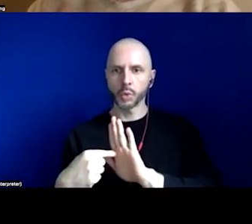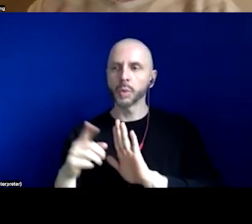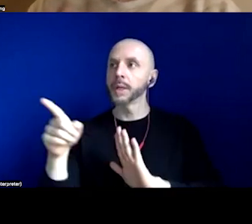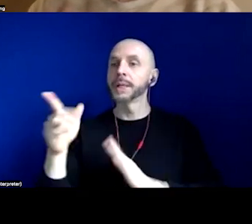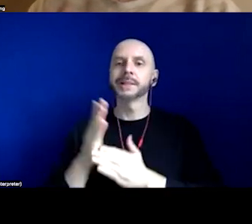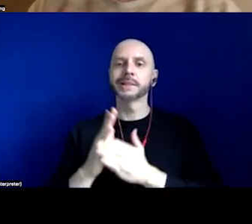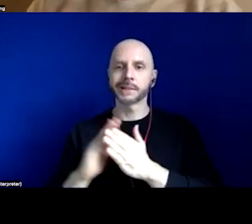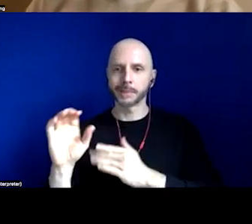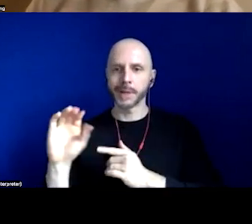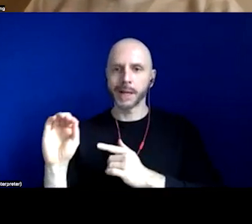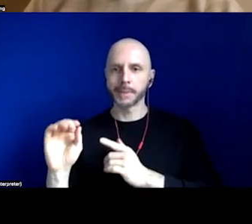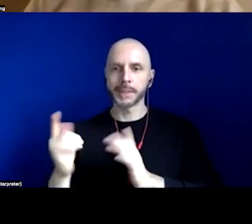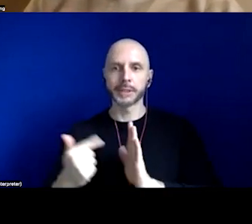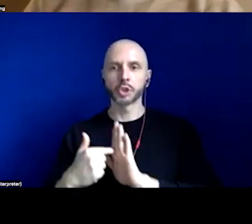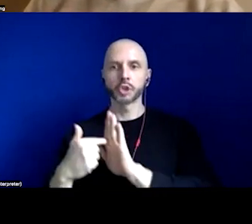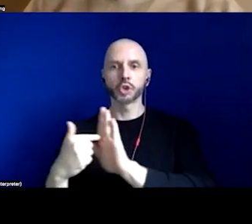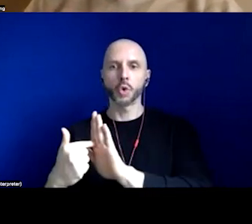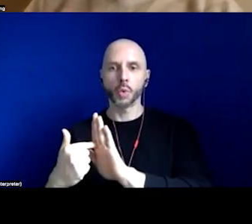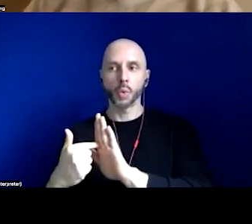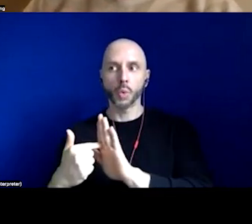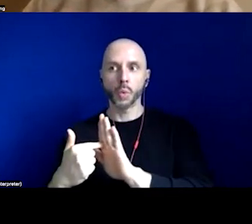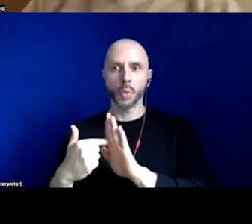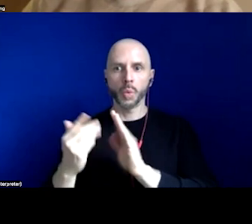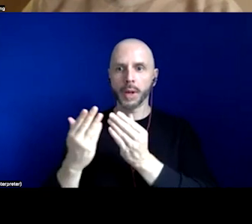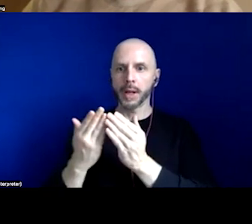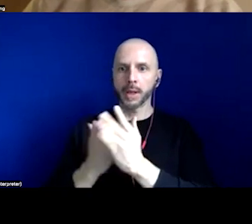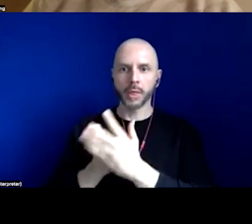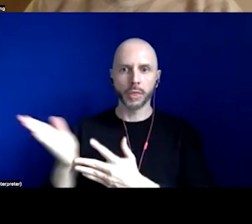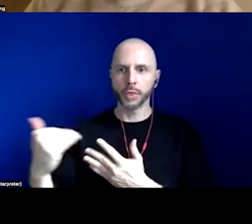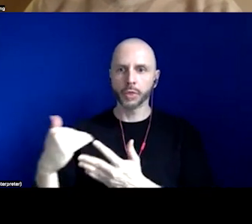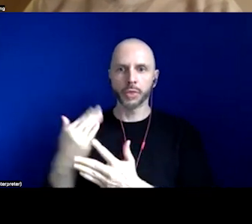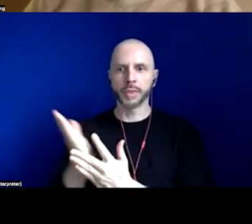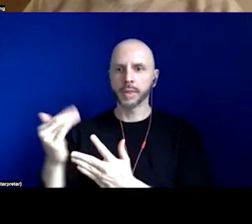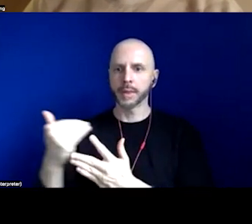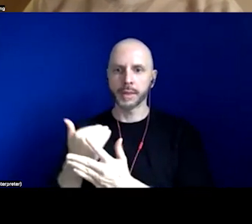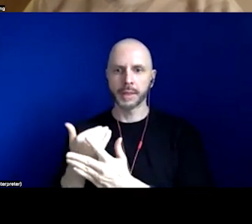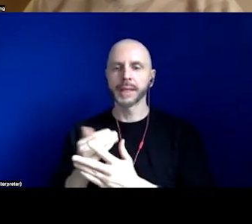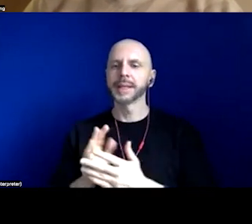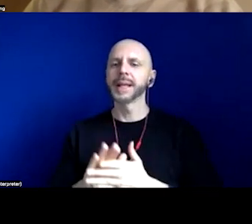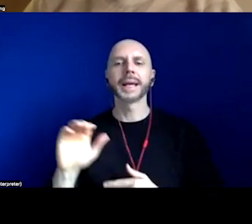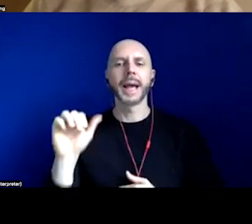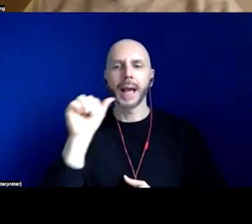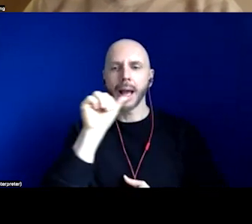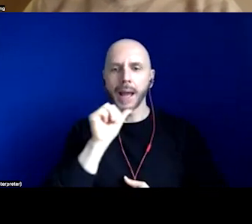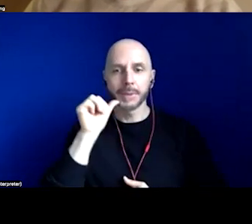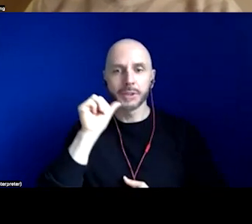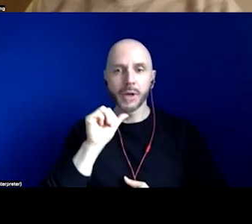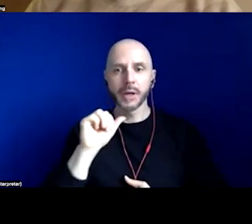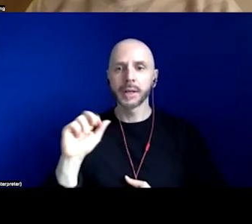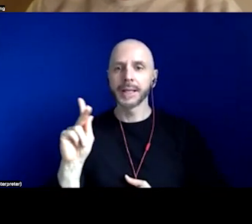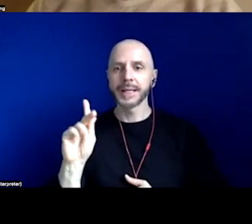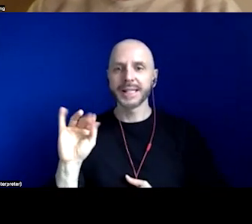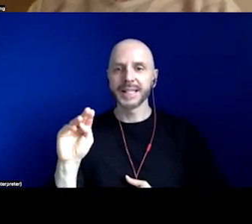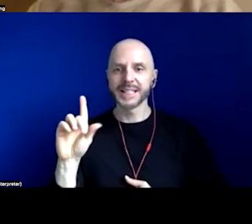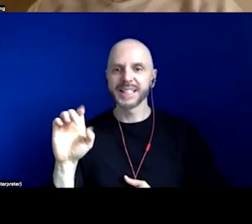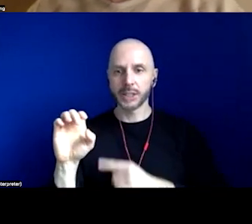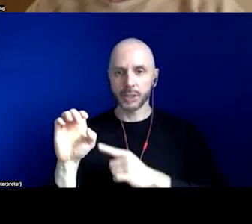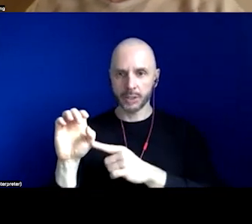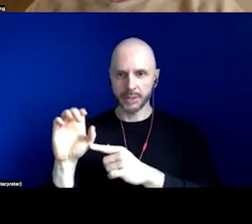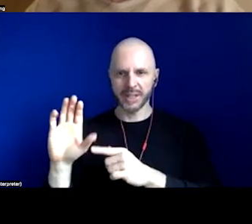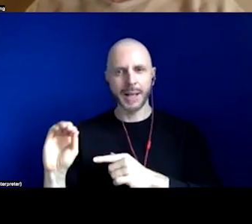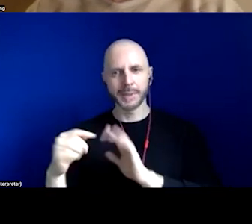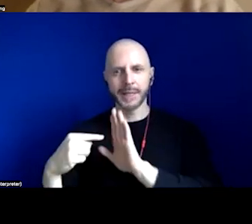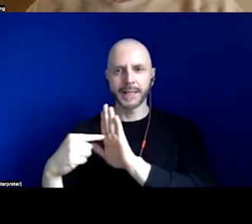for example, Amazon now for Kindle, they say anything that has been supported with AI tools,